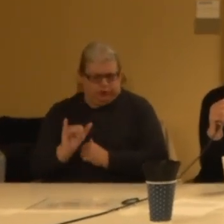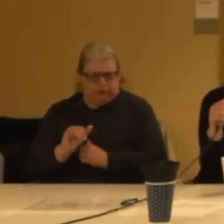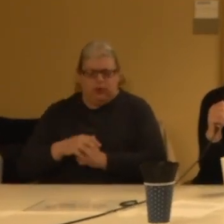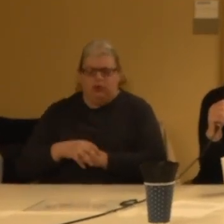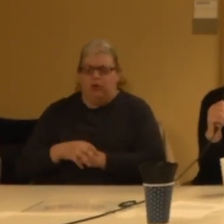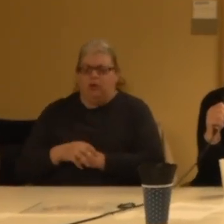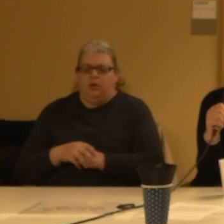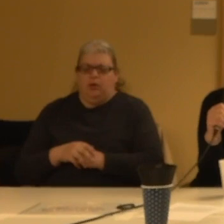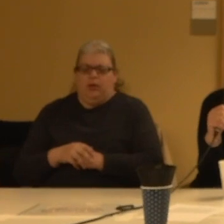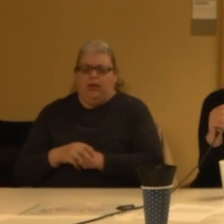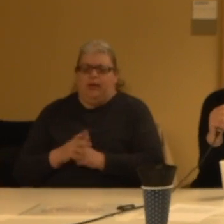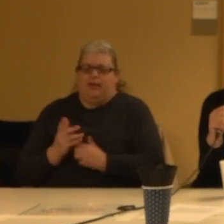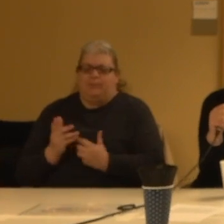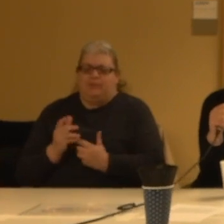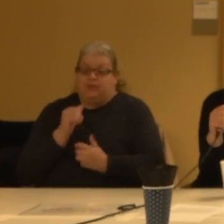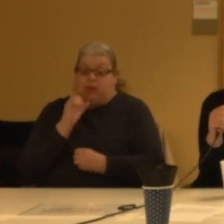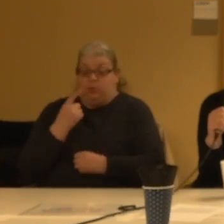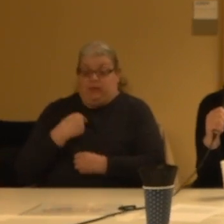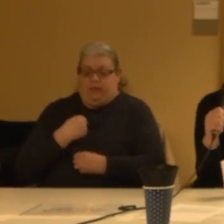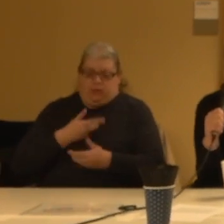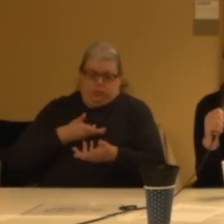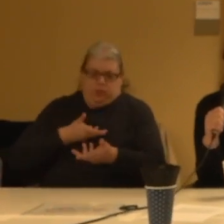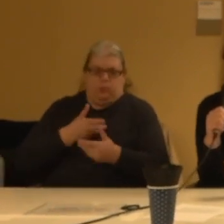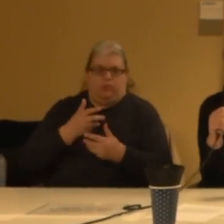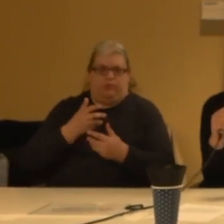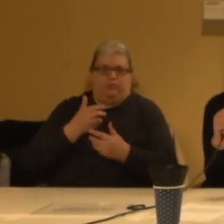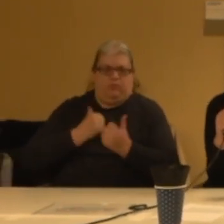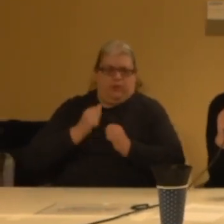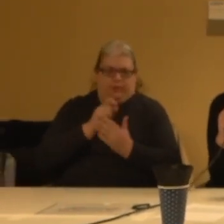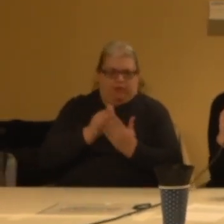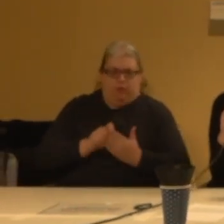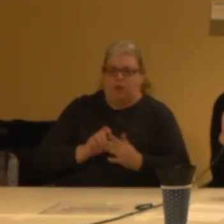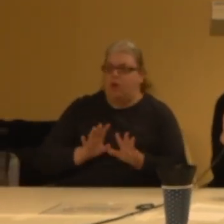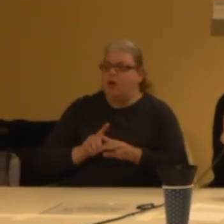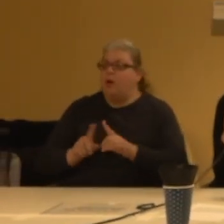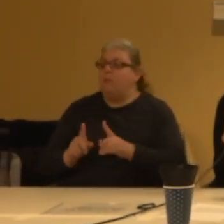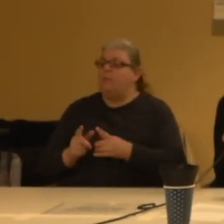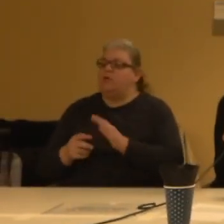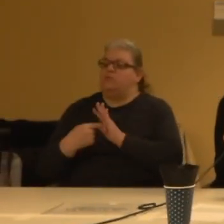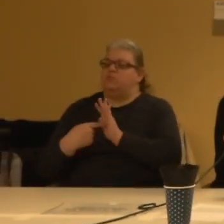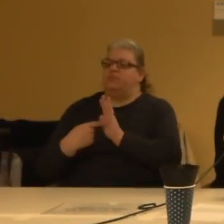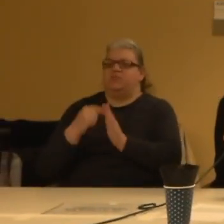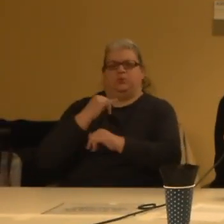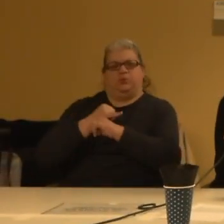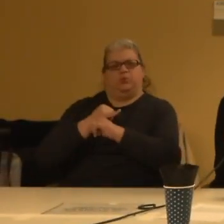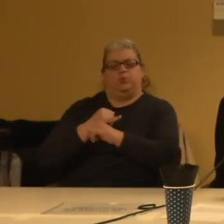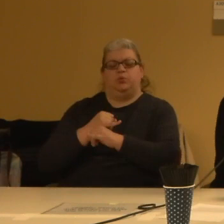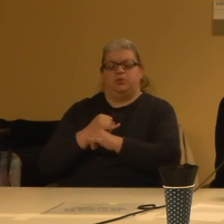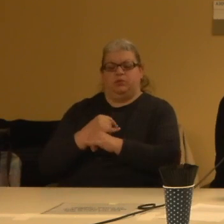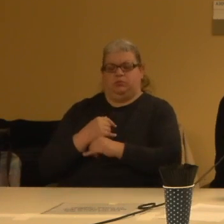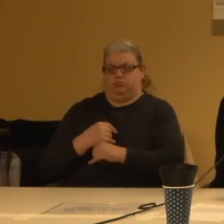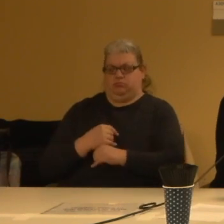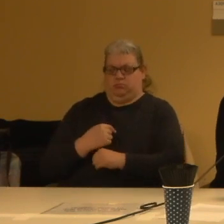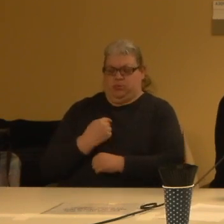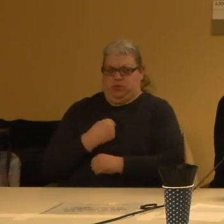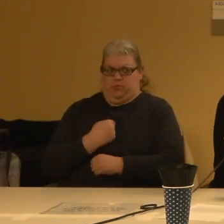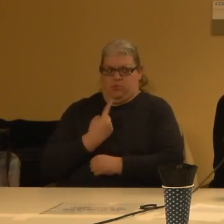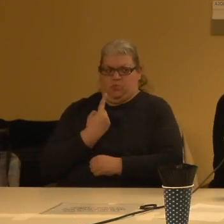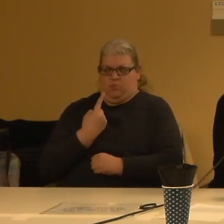Not just me working with a playwright, which is a different thing, but representing the institution, there's a certain element of, "I'm the one person in this institution